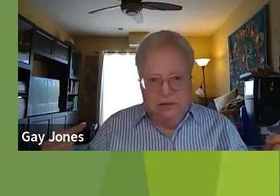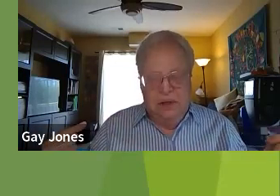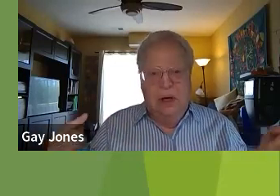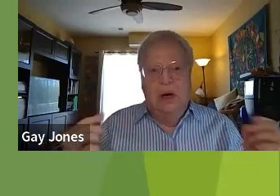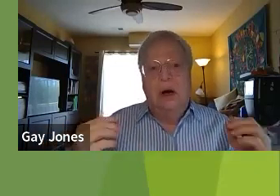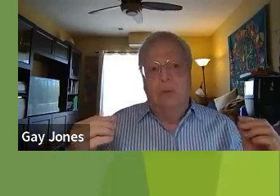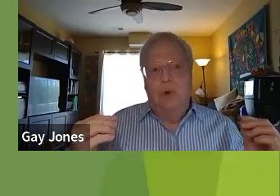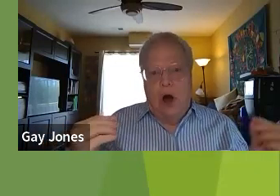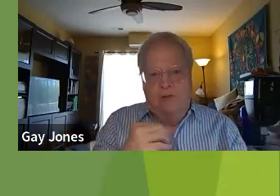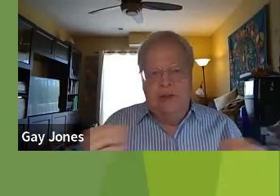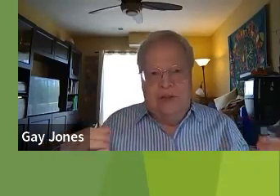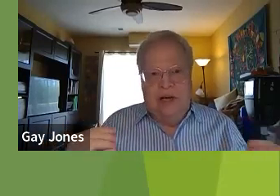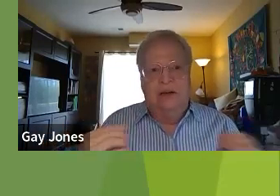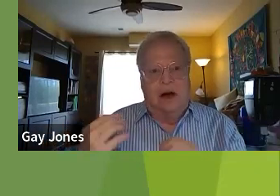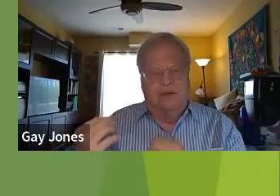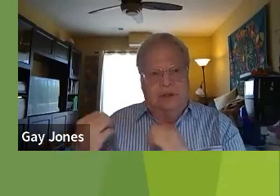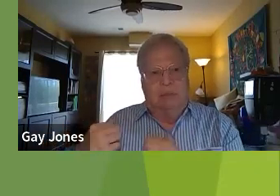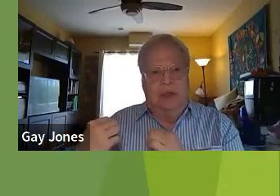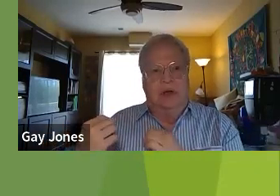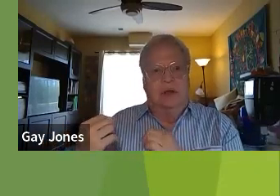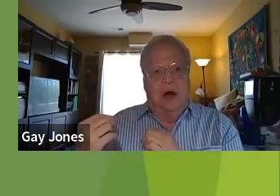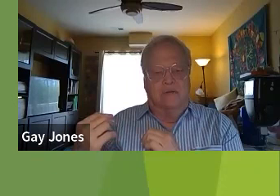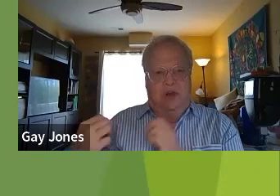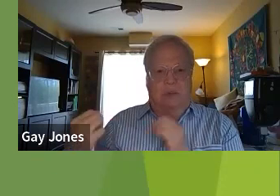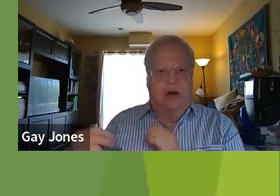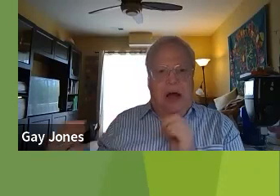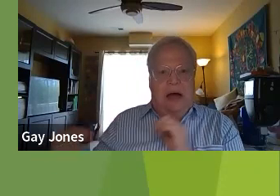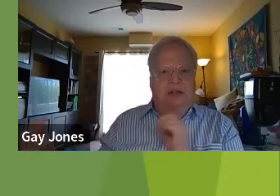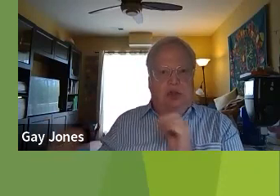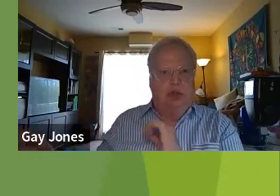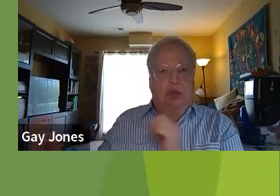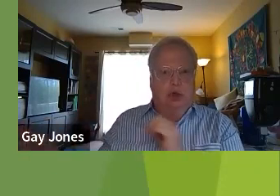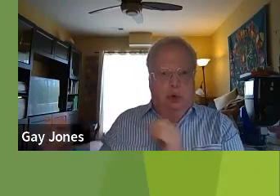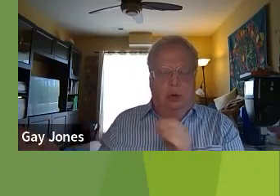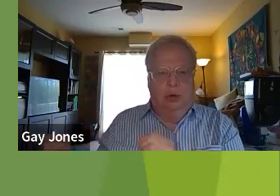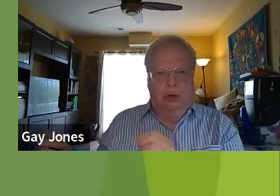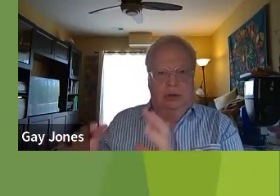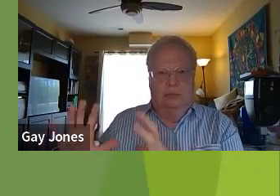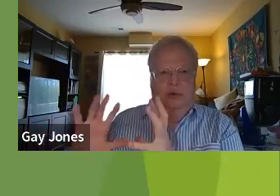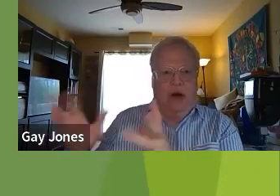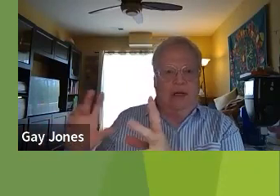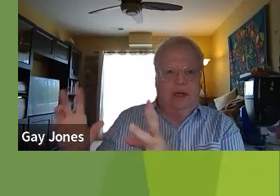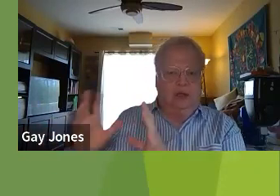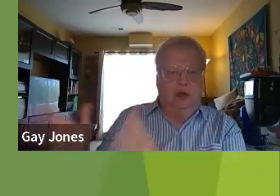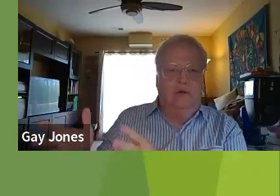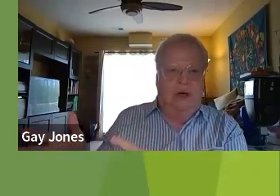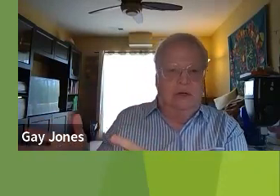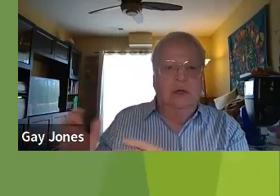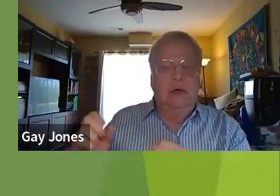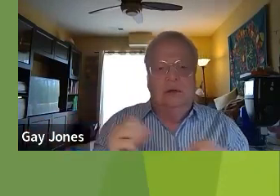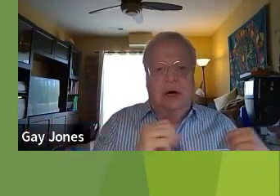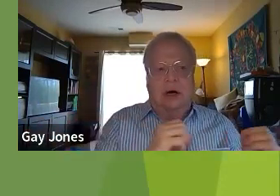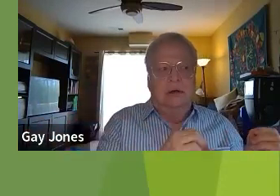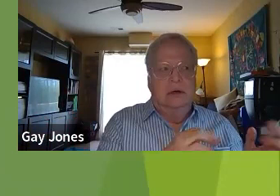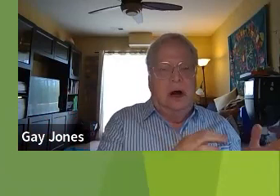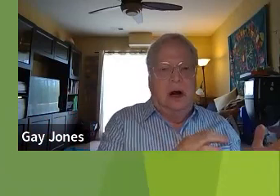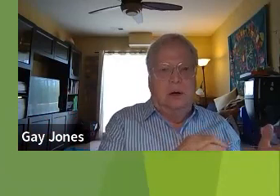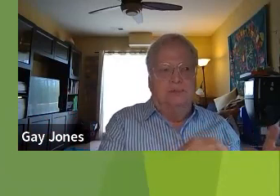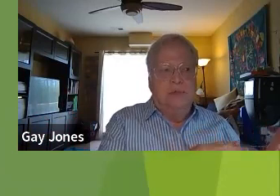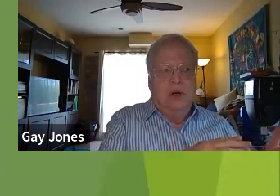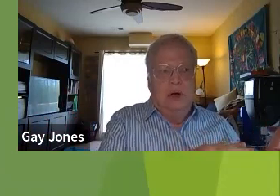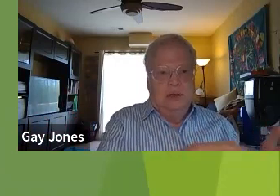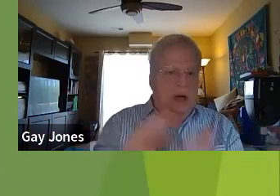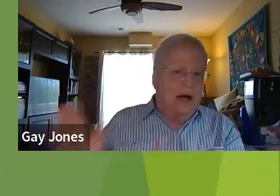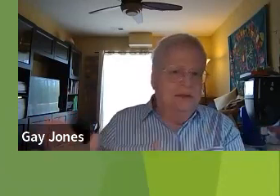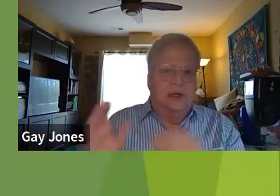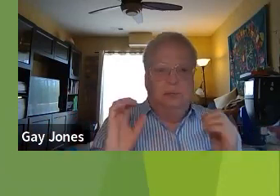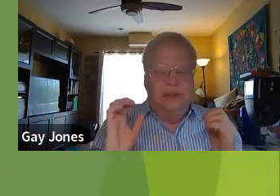We often think of something that FEMA has to do in providing a service that is access.